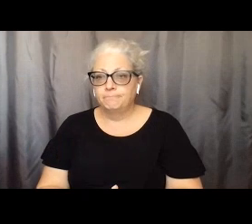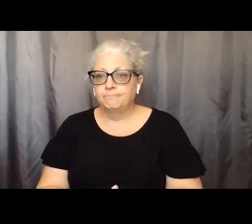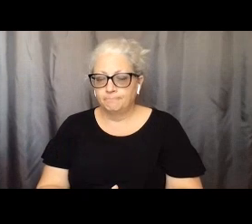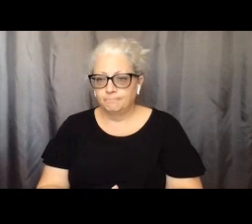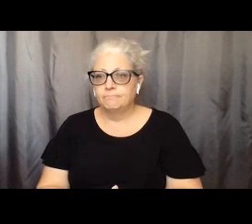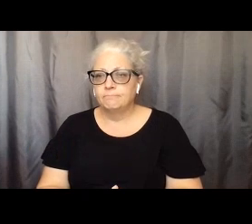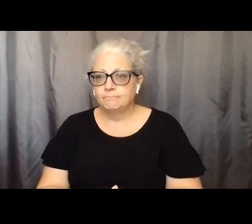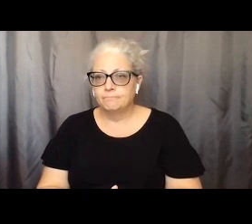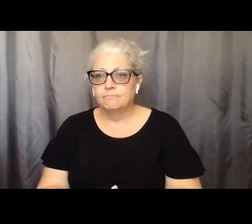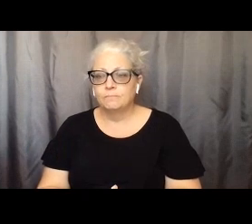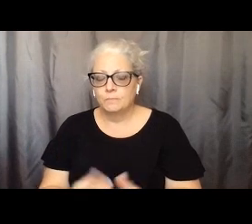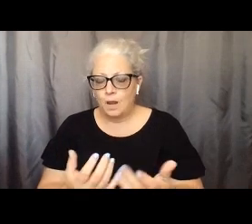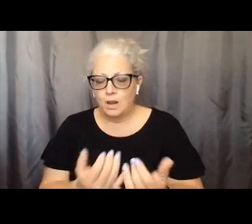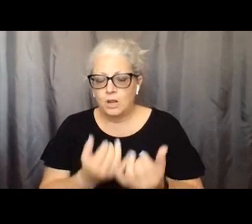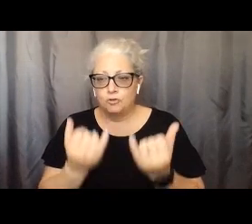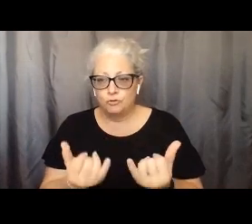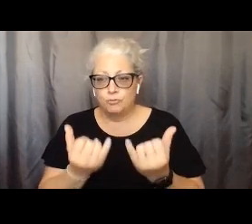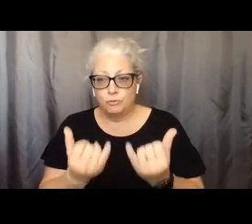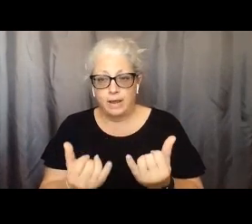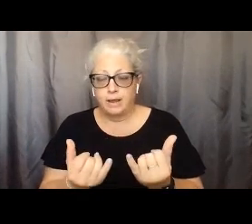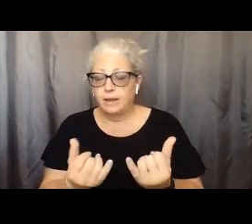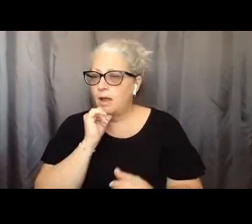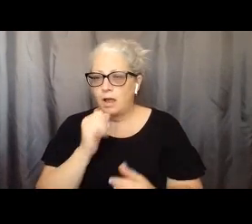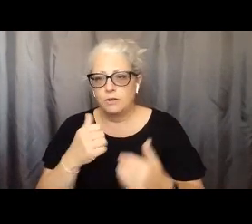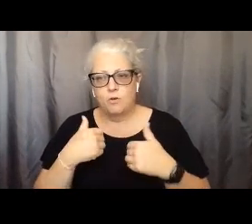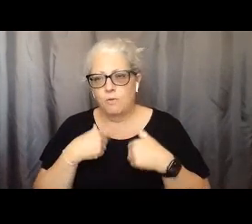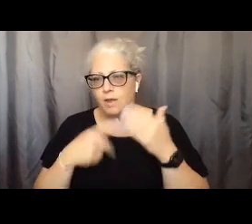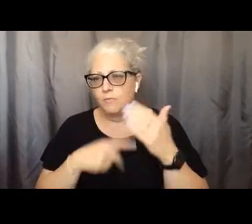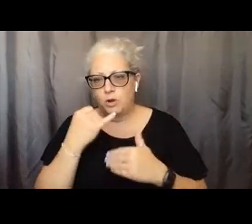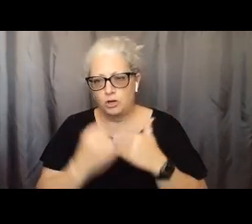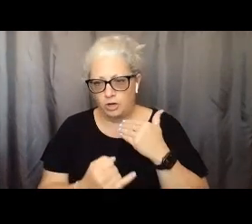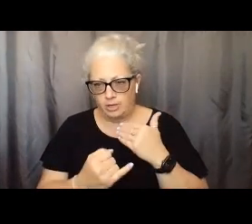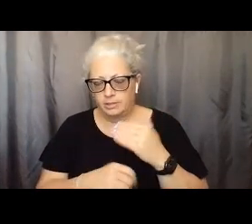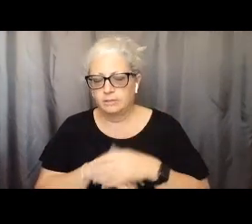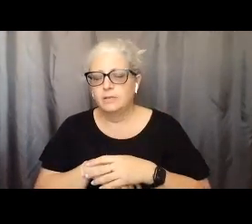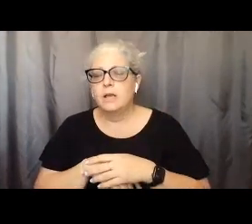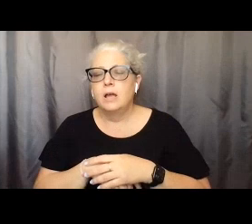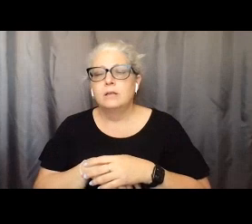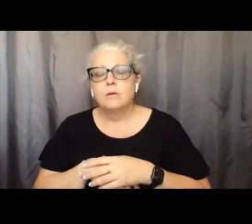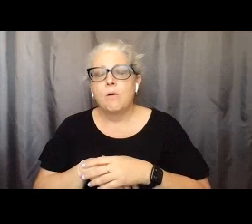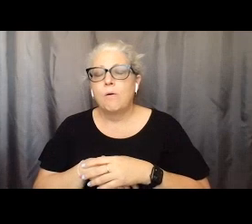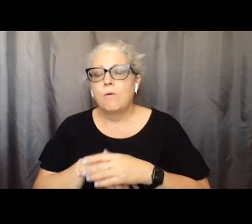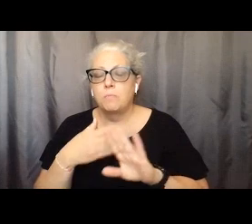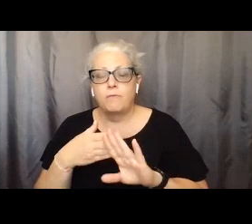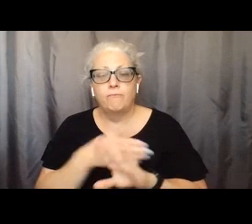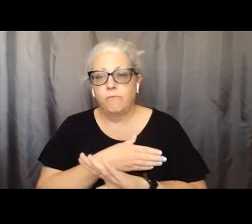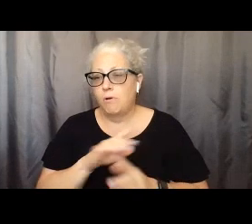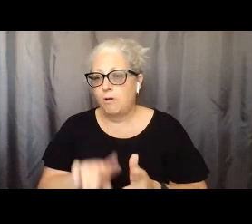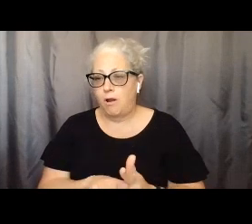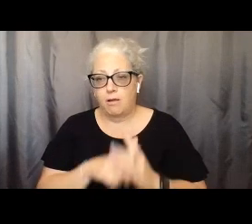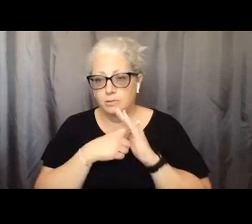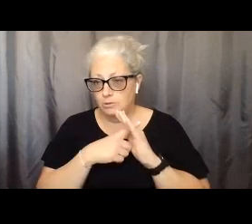get a complete data set and that includes public engagement before starting to propose projects. [Roby Poche (DES)] However, thinking ahead,